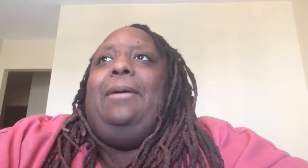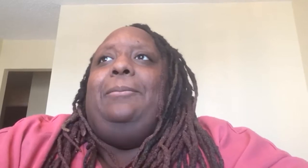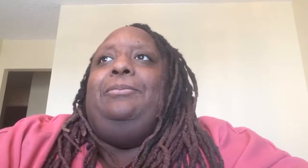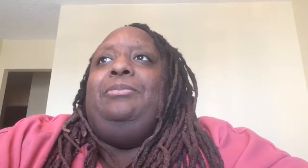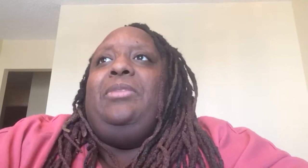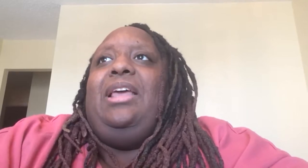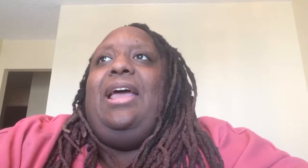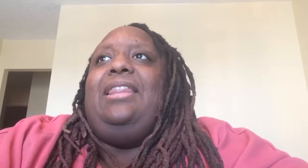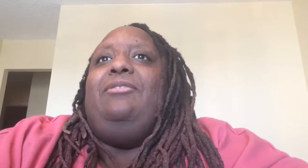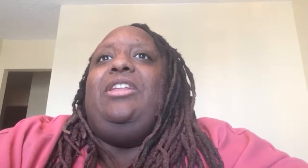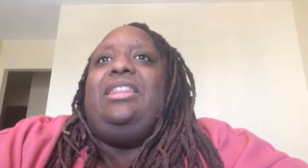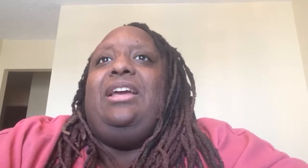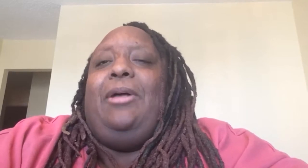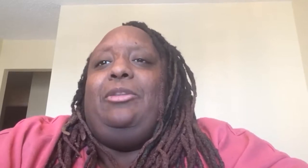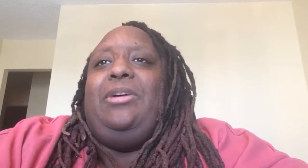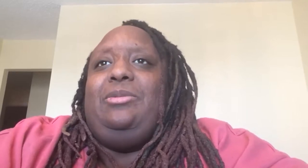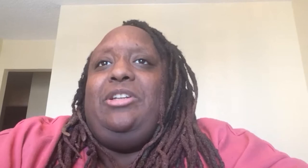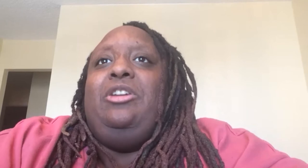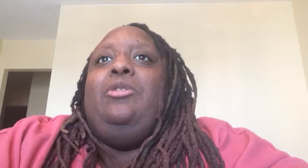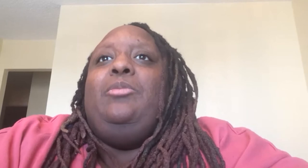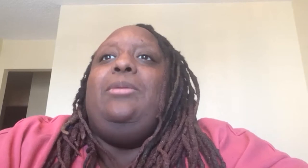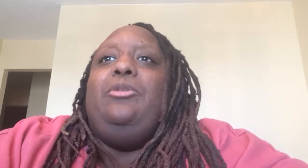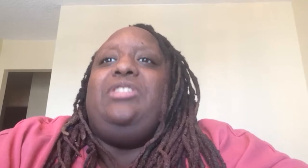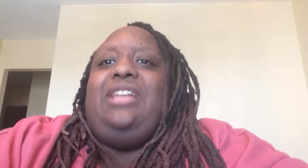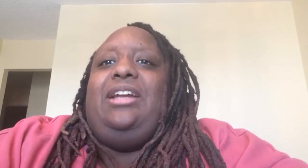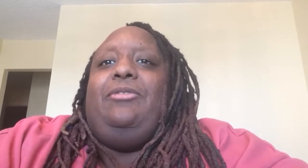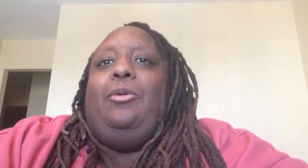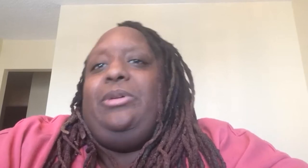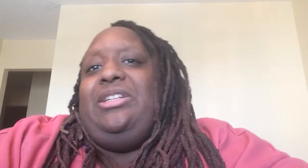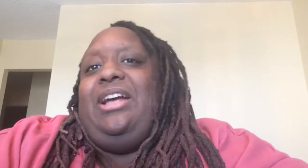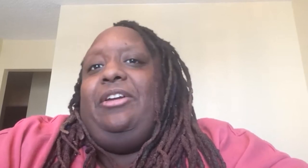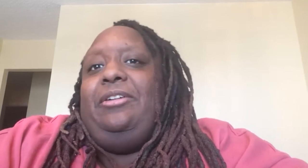and really think about the ways in which we can move society forward together.